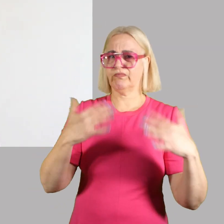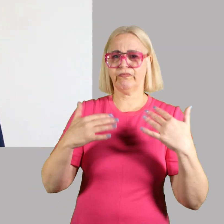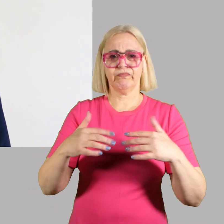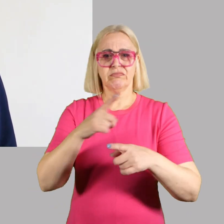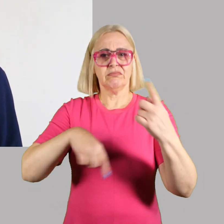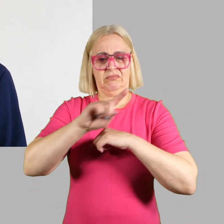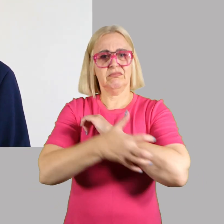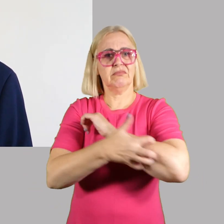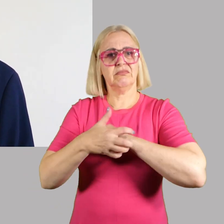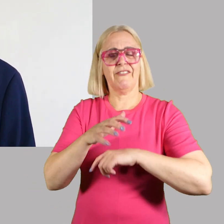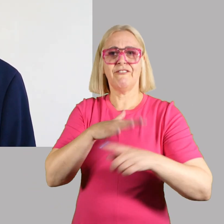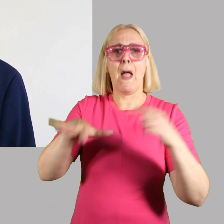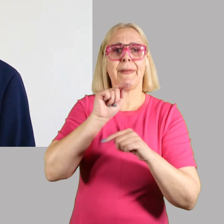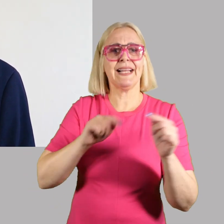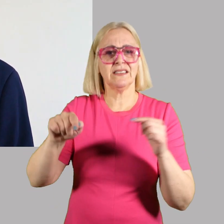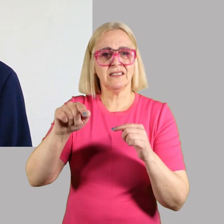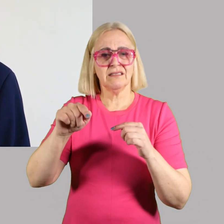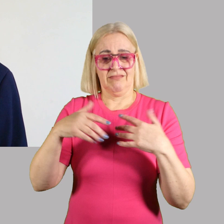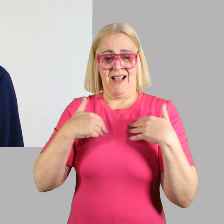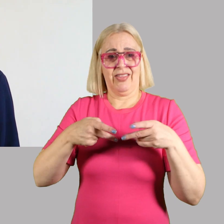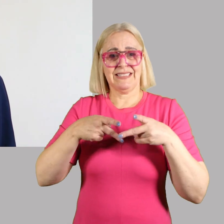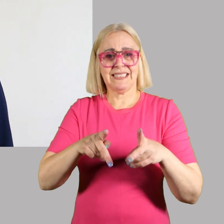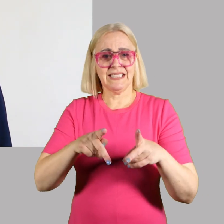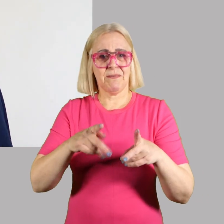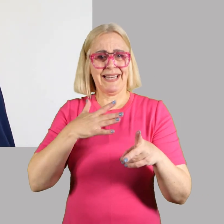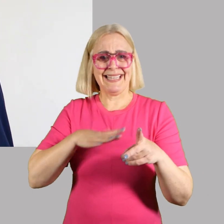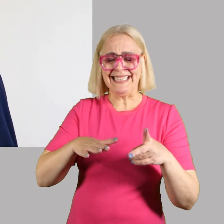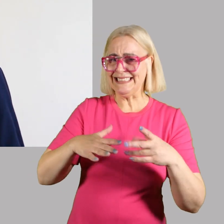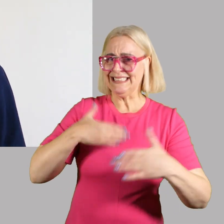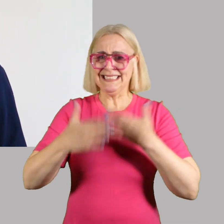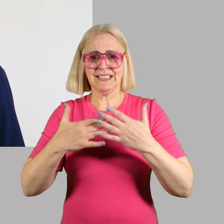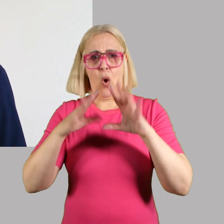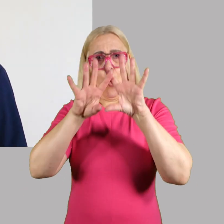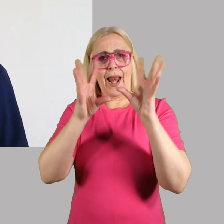high in low- and middle-income countries. The health systems need to gear up in a holistic